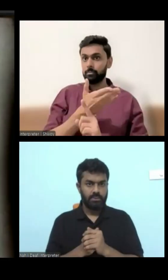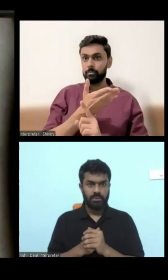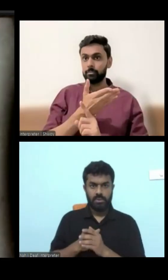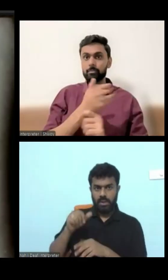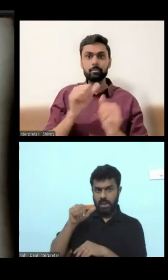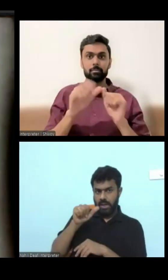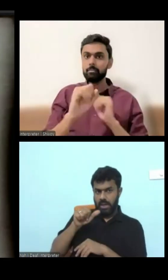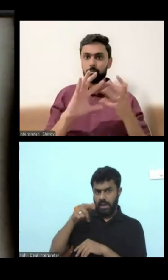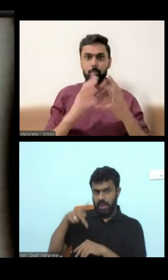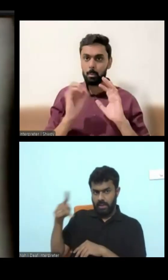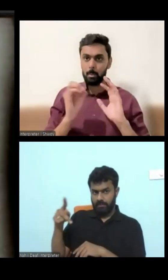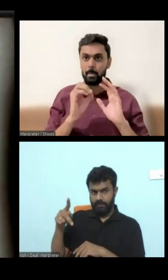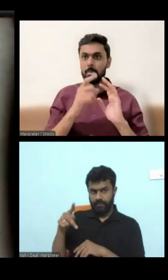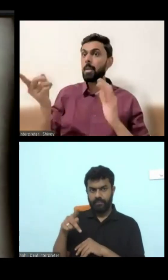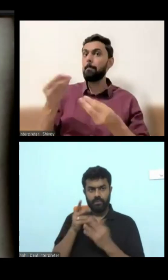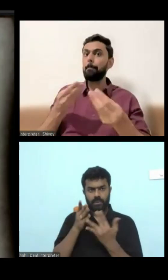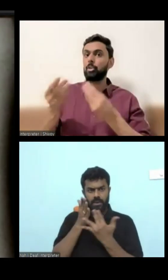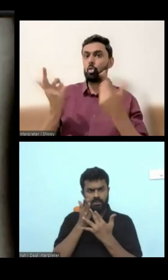They are losing out on this business. And it's hard to like...